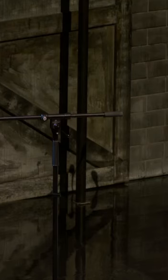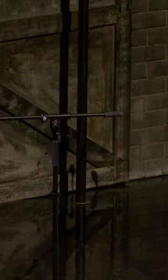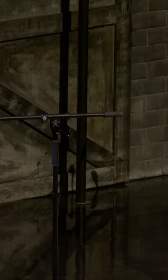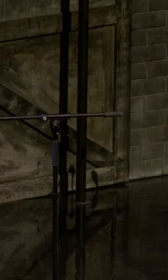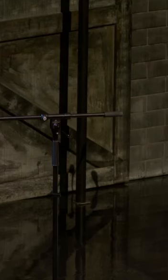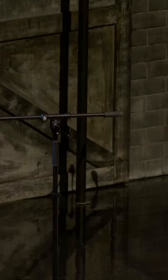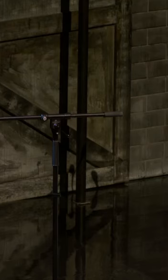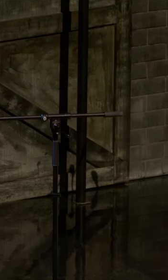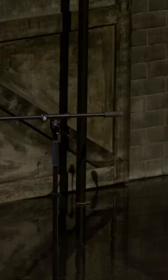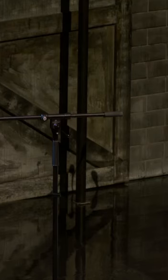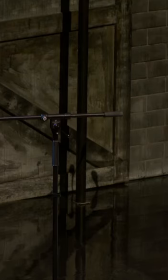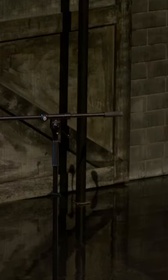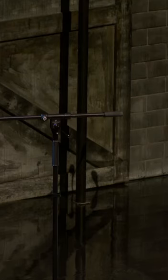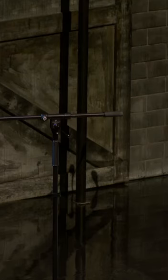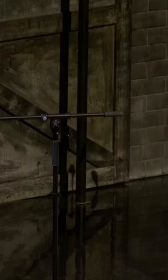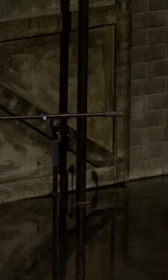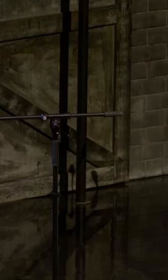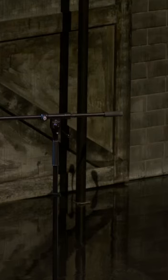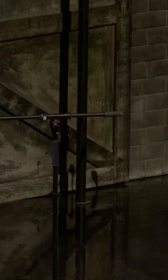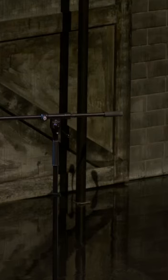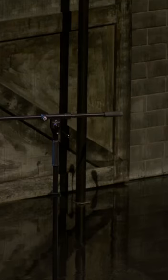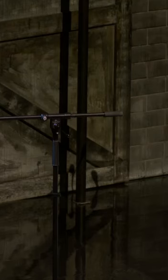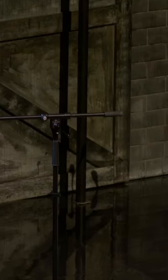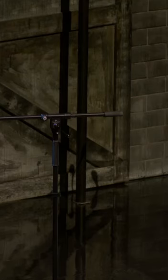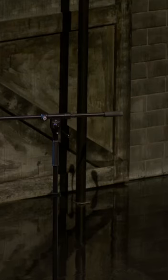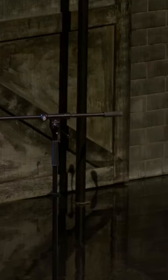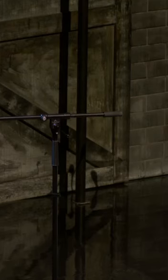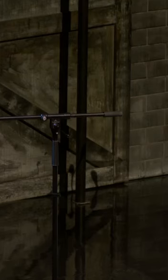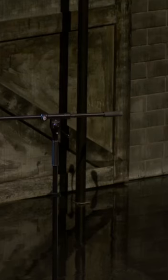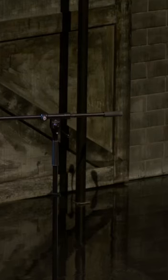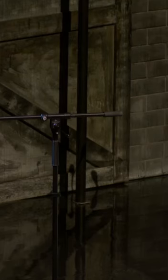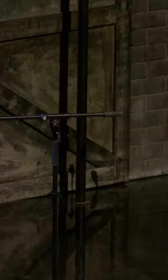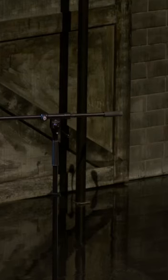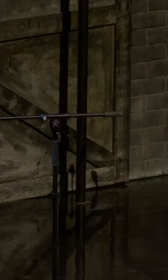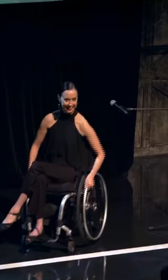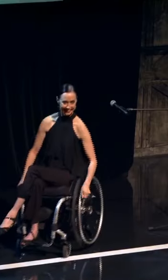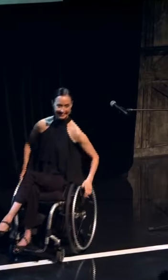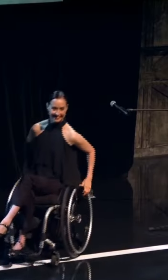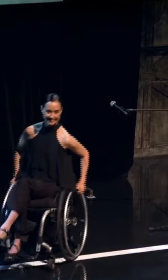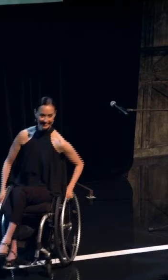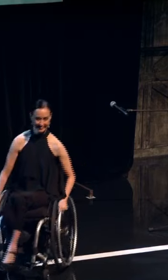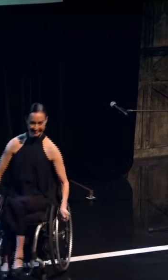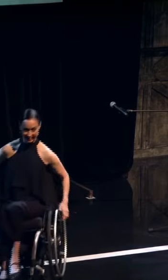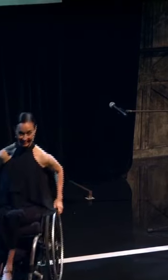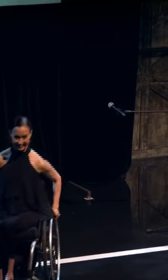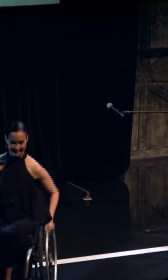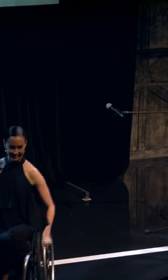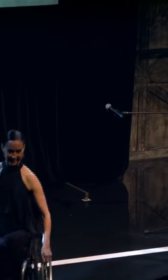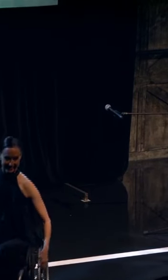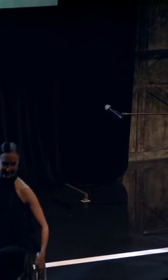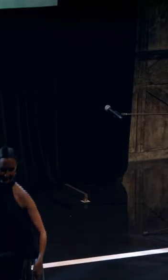So, thank you very much.